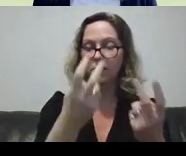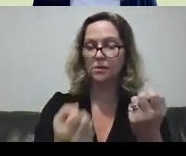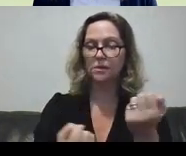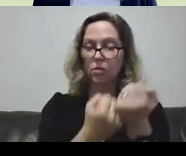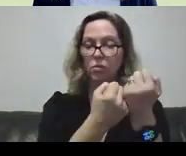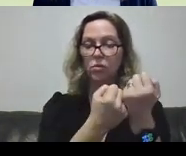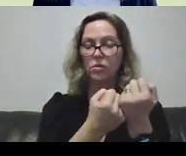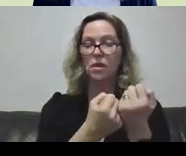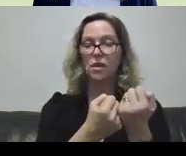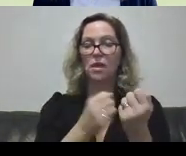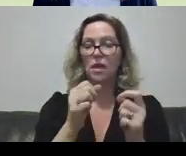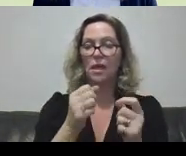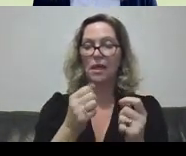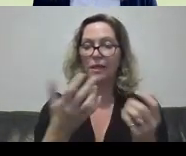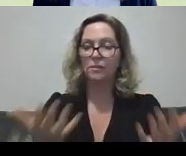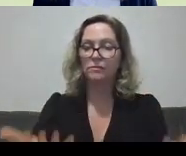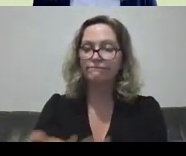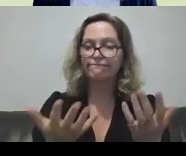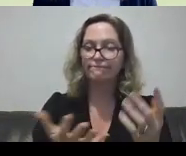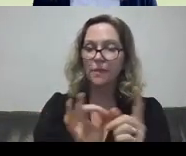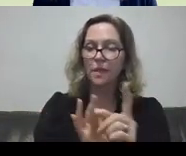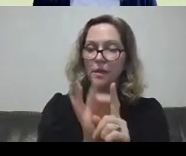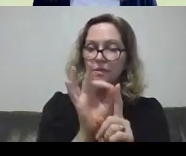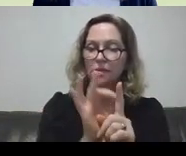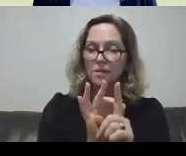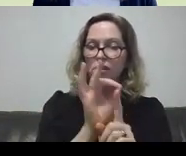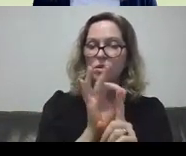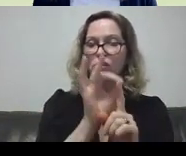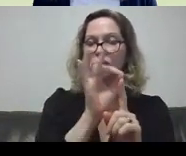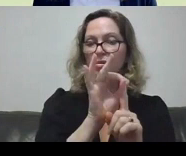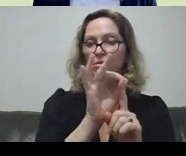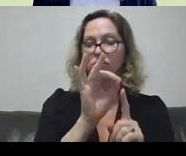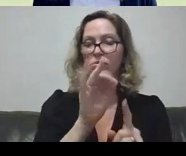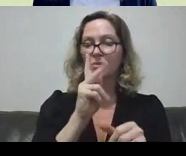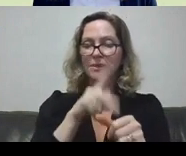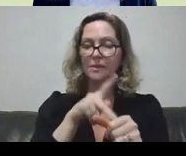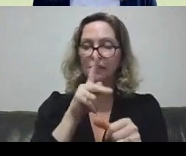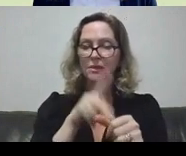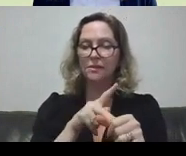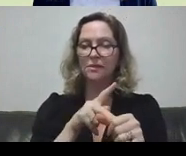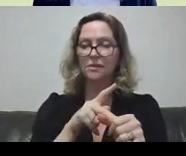participants and plan nominees, they're there to mitigate and resolve crisis